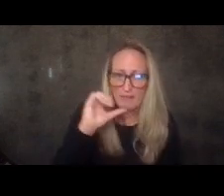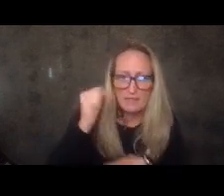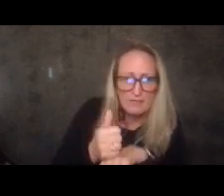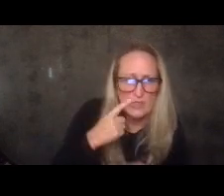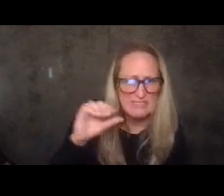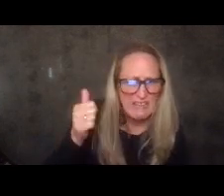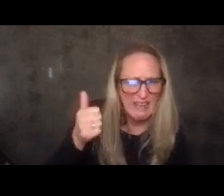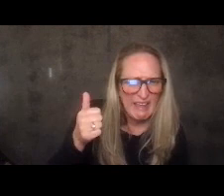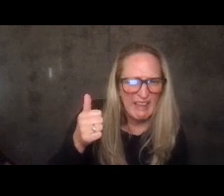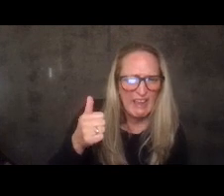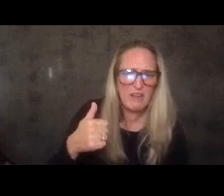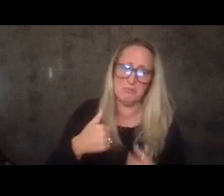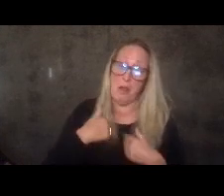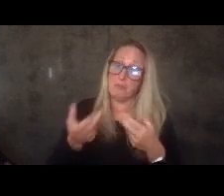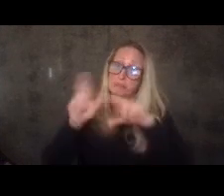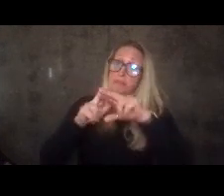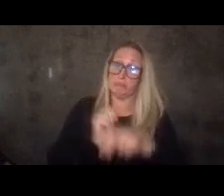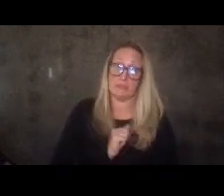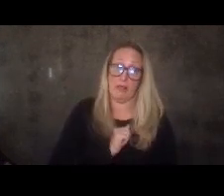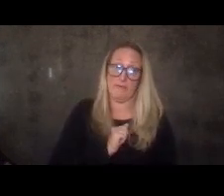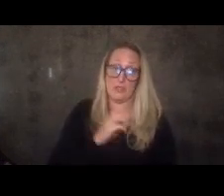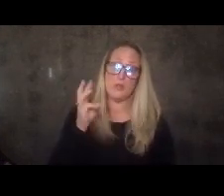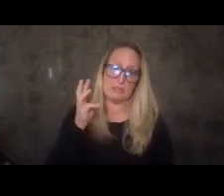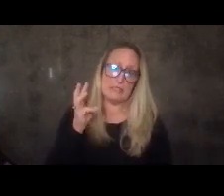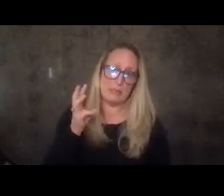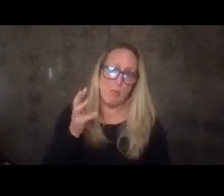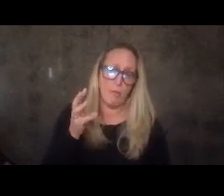bump it up myself to sixteen. Personally I need a little bit